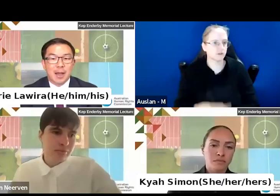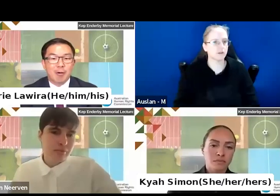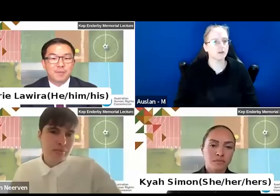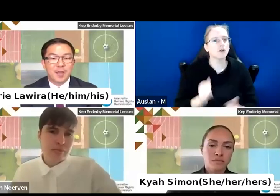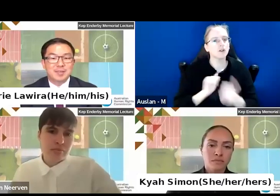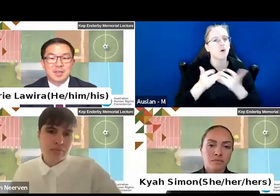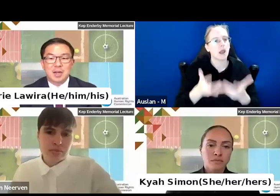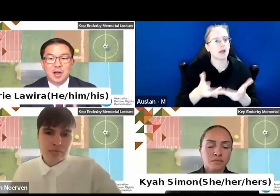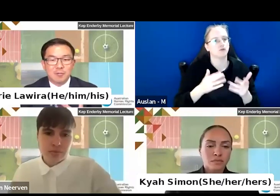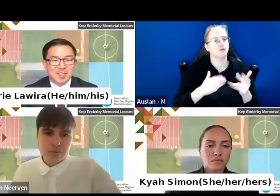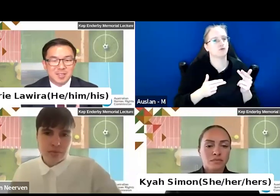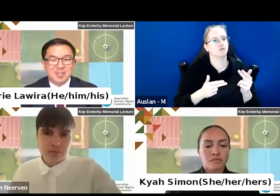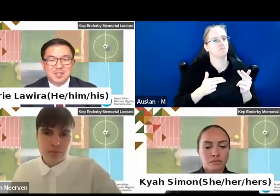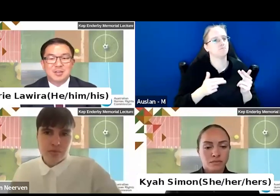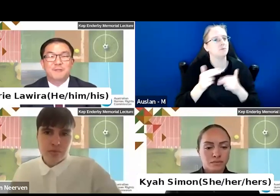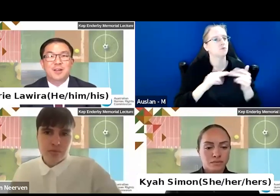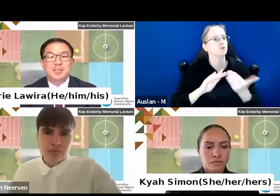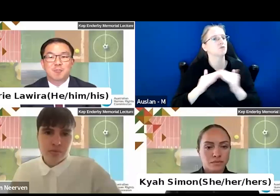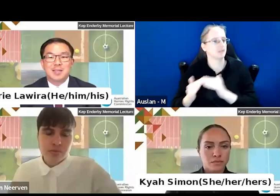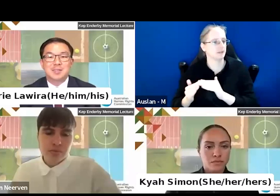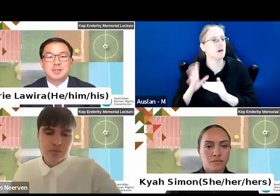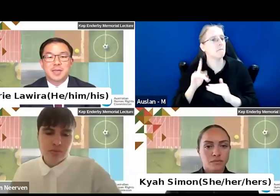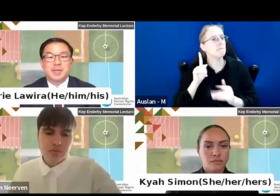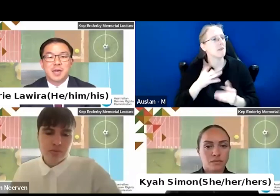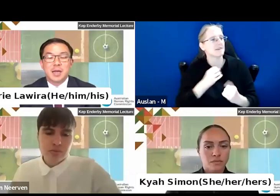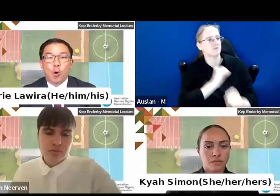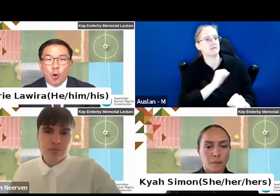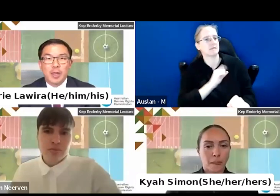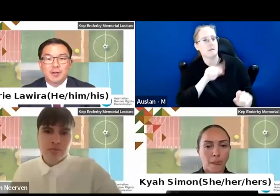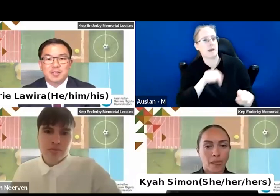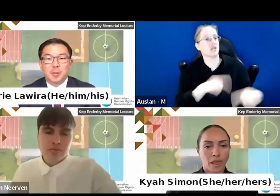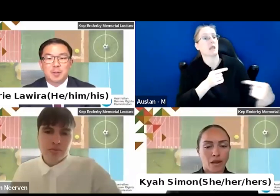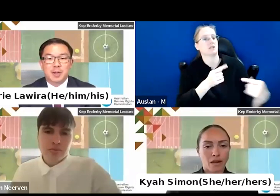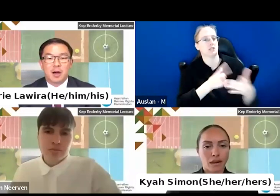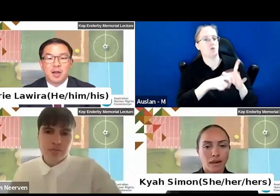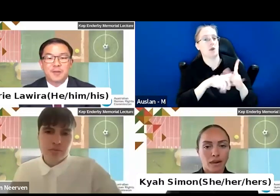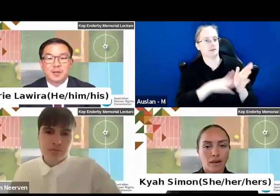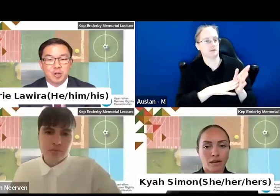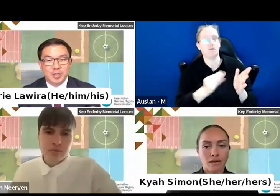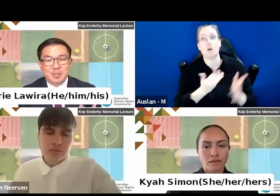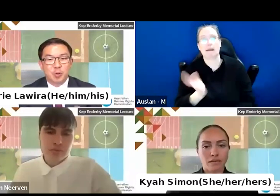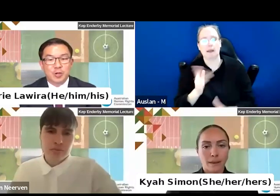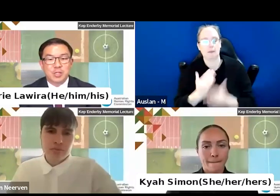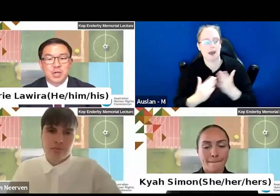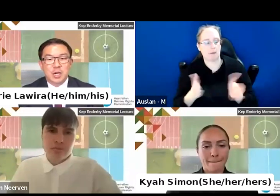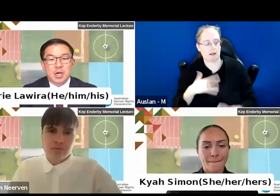However, there's a resistance to confronting racism in all areas of public life, including sport.